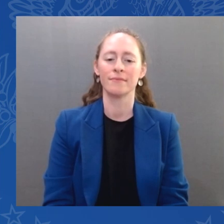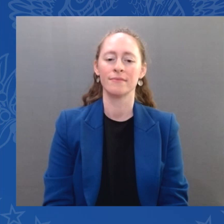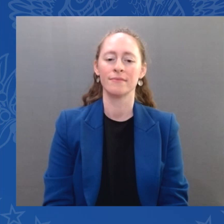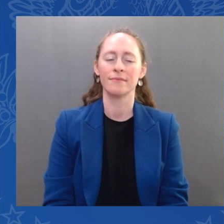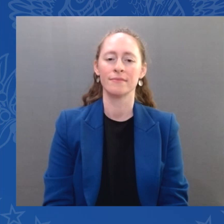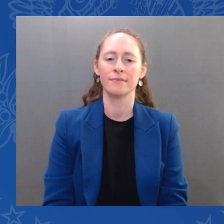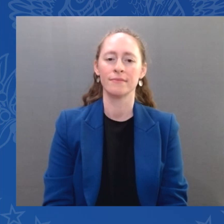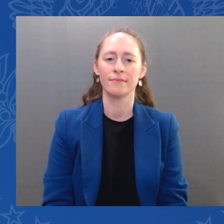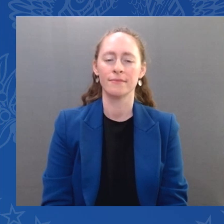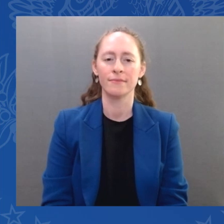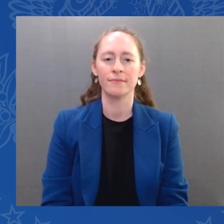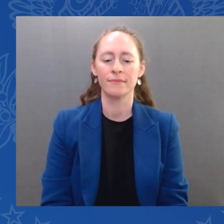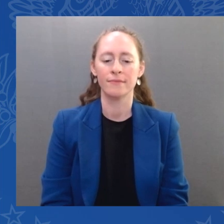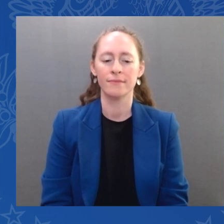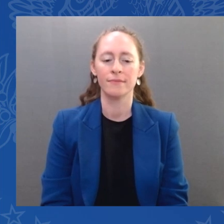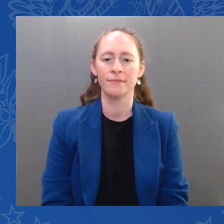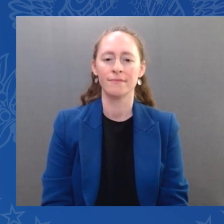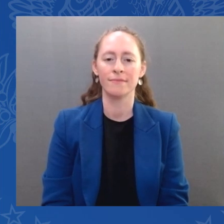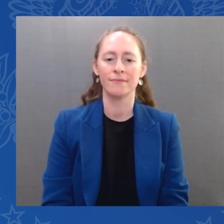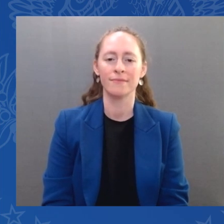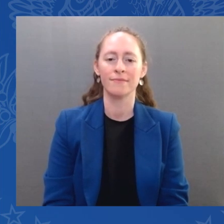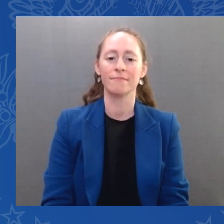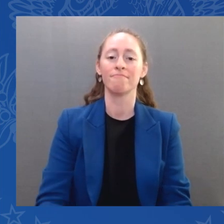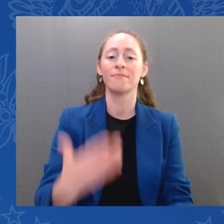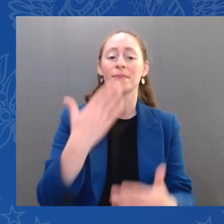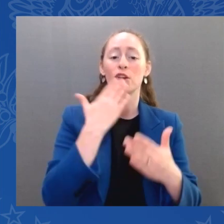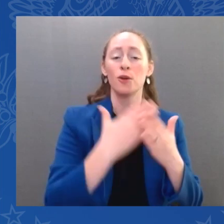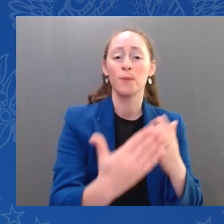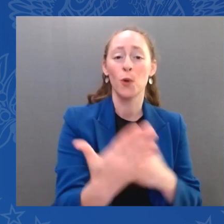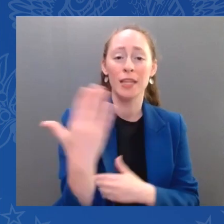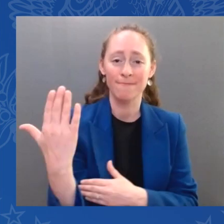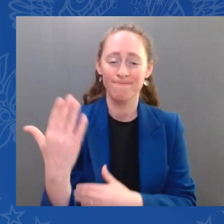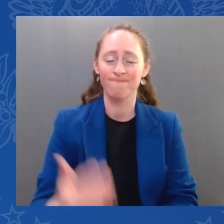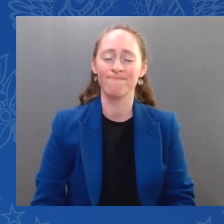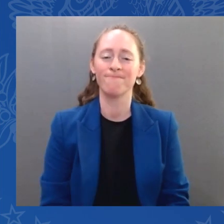Good morning, everyone. Doc, thank you.